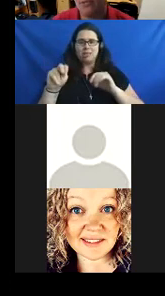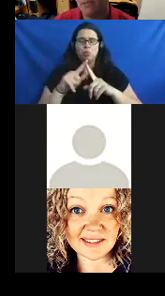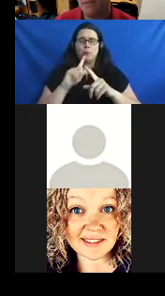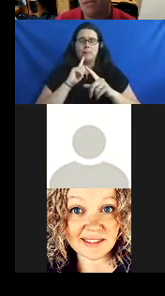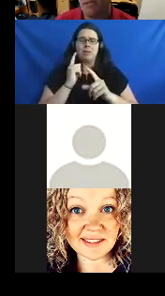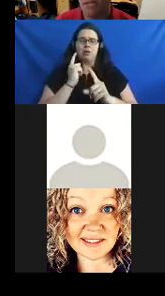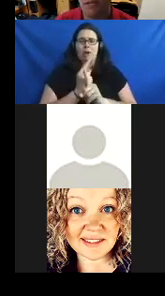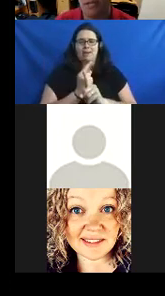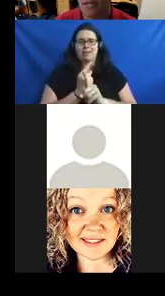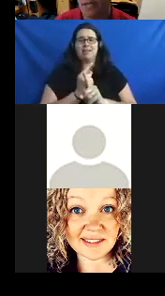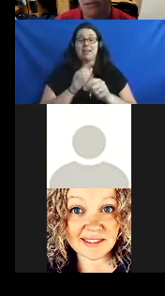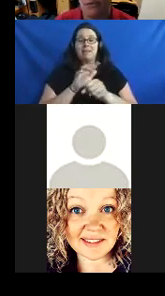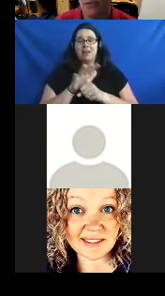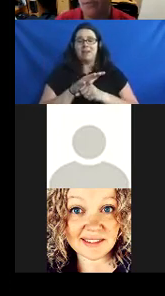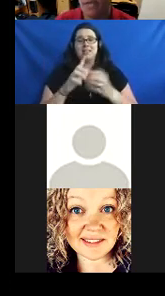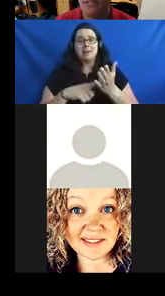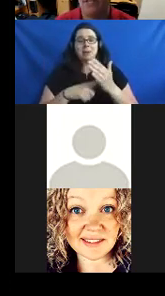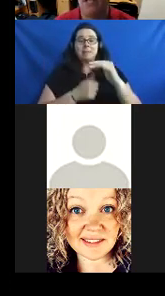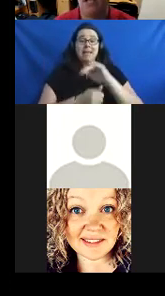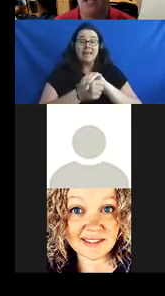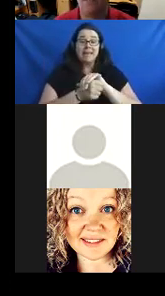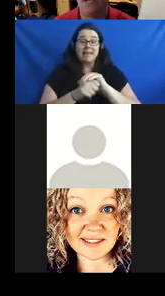SOMETIMES THAT COULD BE MEAN HITTING ENTER WITH SPACE.